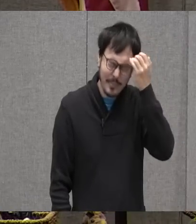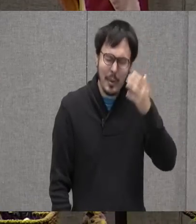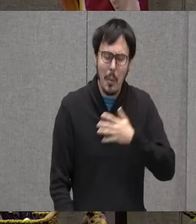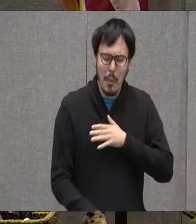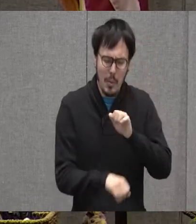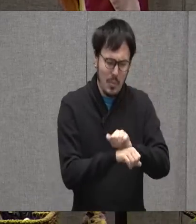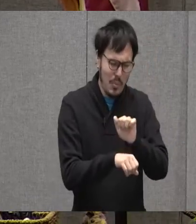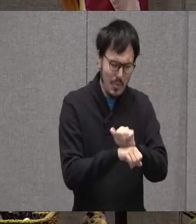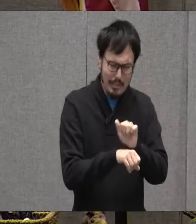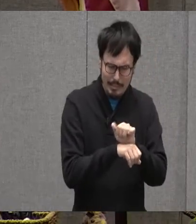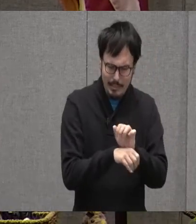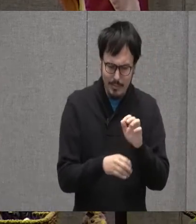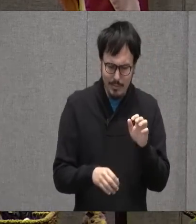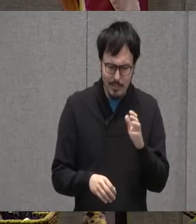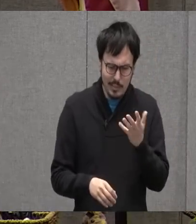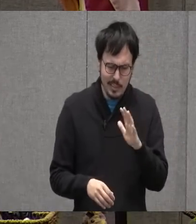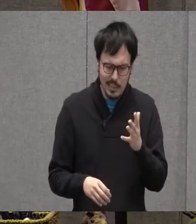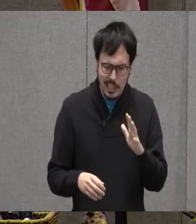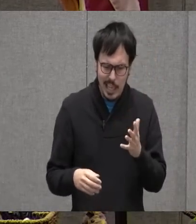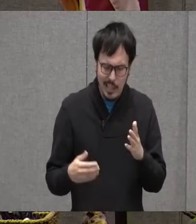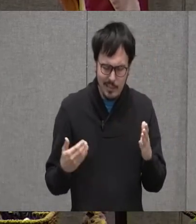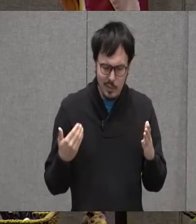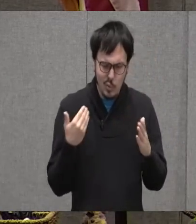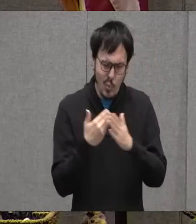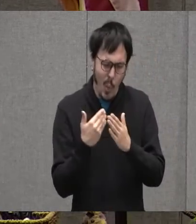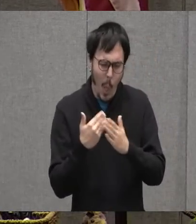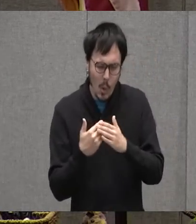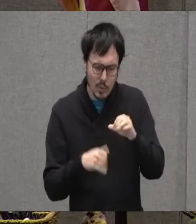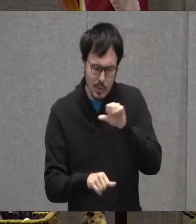What's another number that we can start with and get to 20?